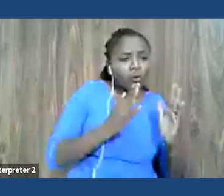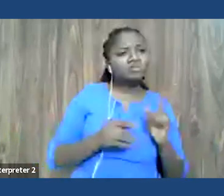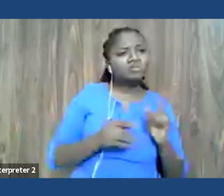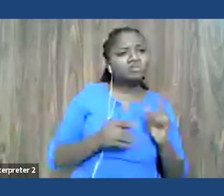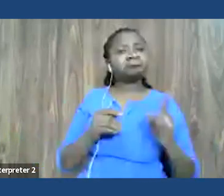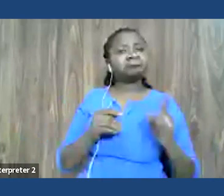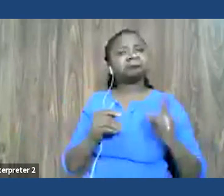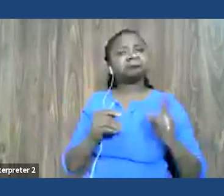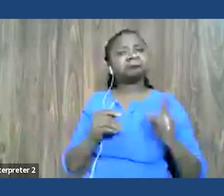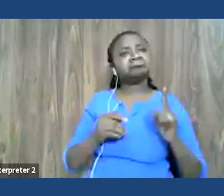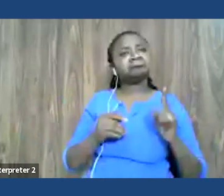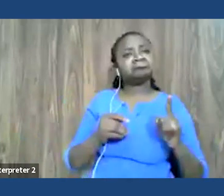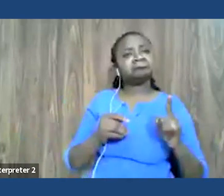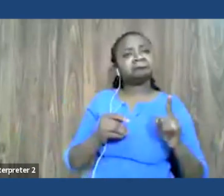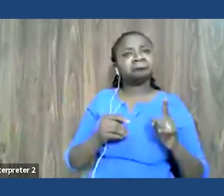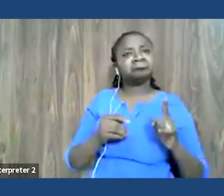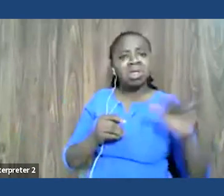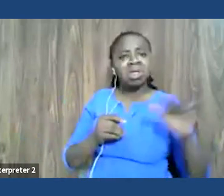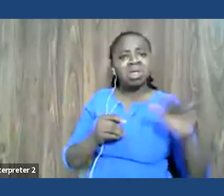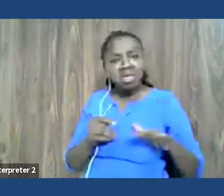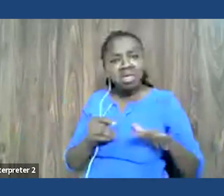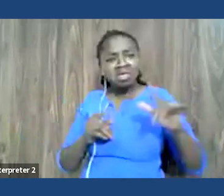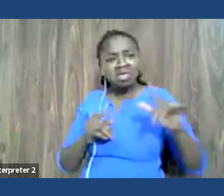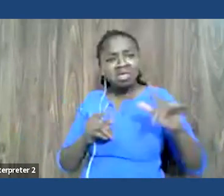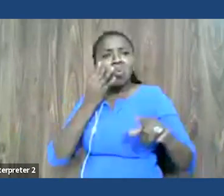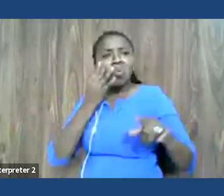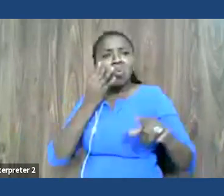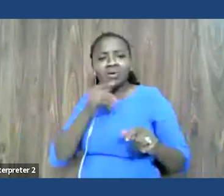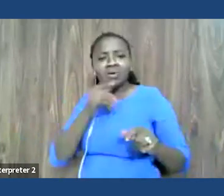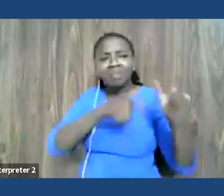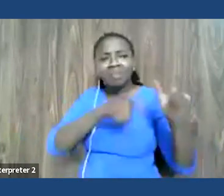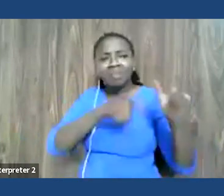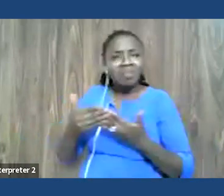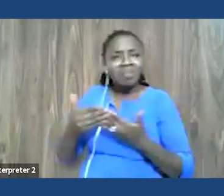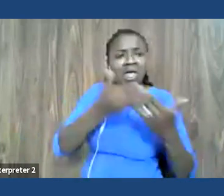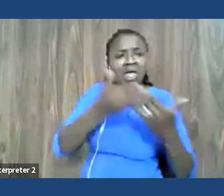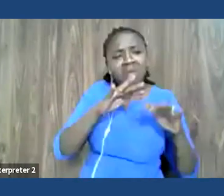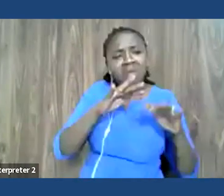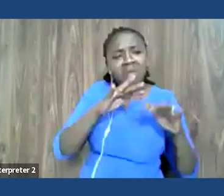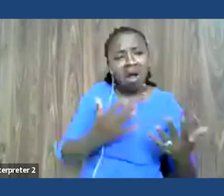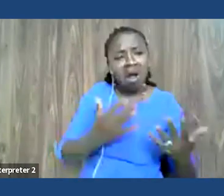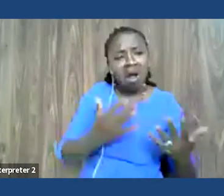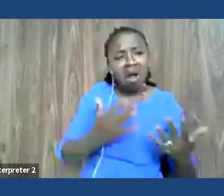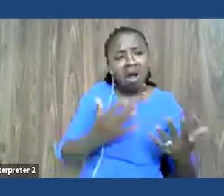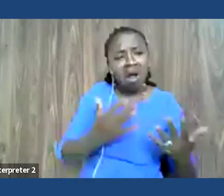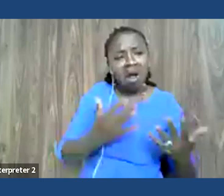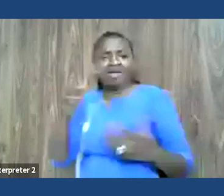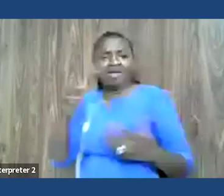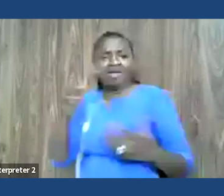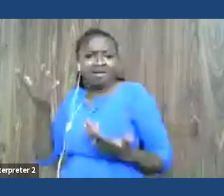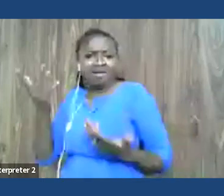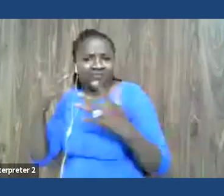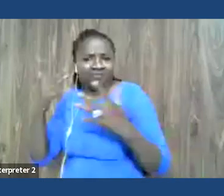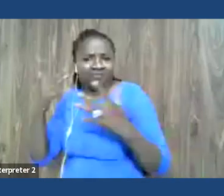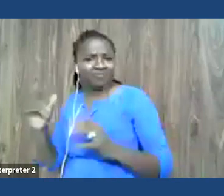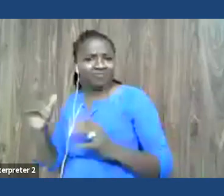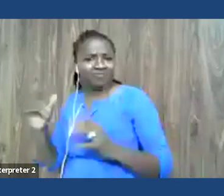but has started actioning. So I would love to have Hazel to take this opportunity to share some of the best practices